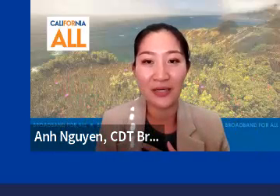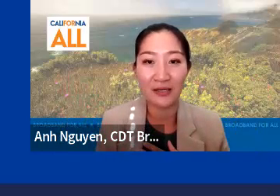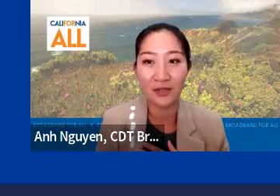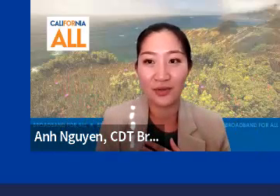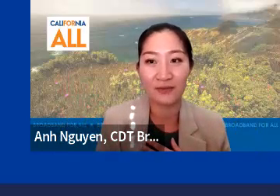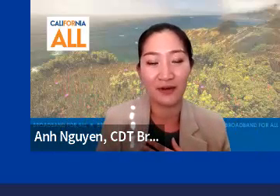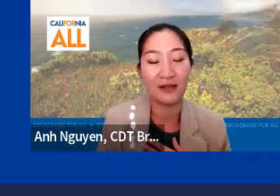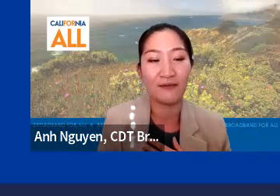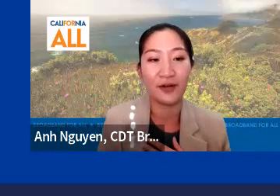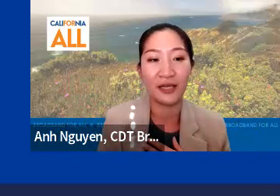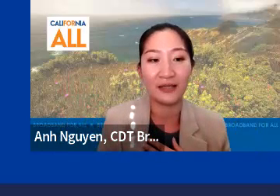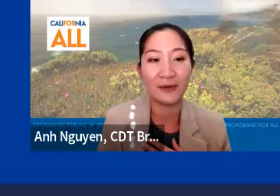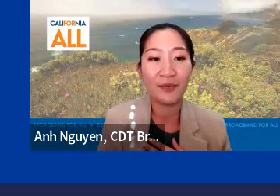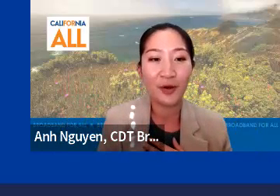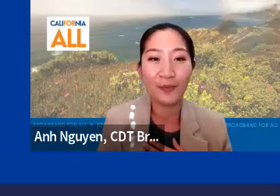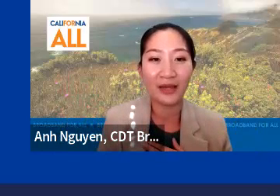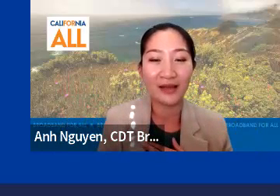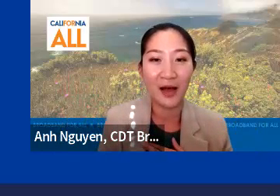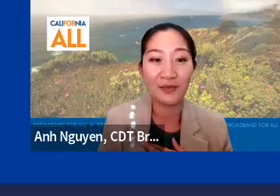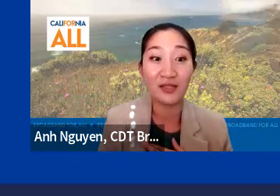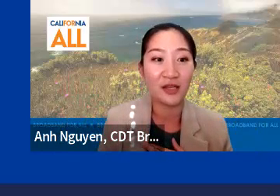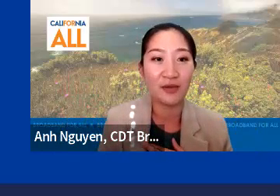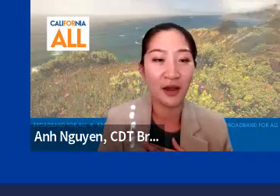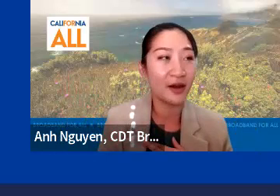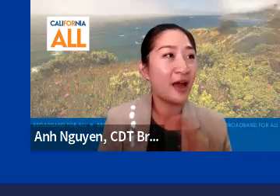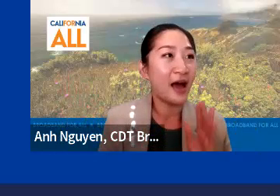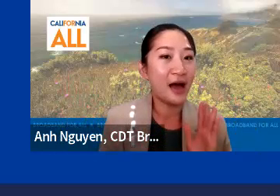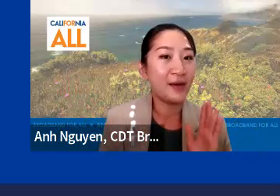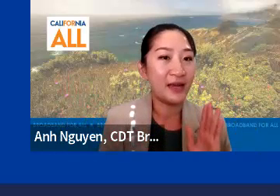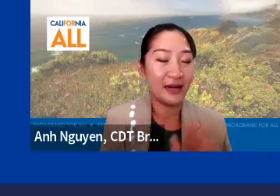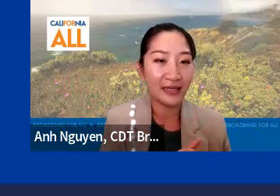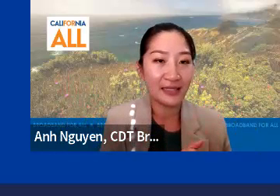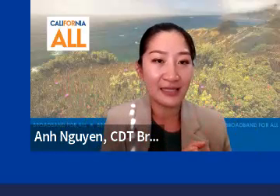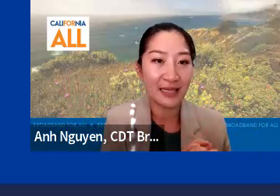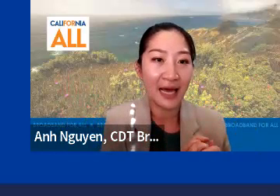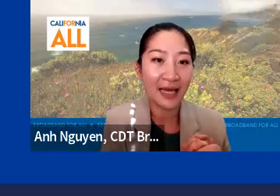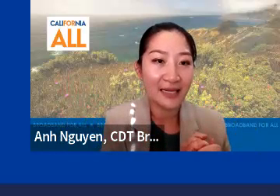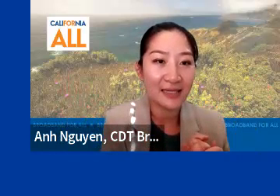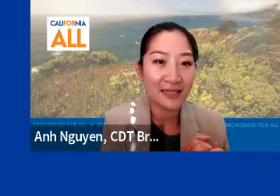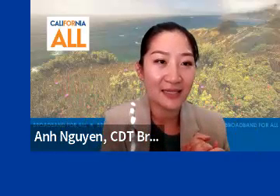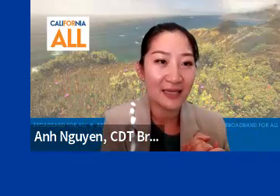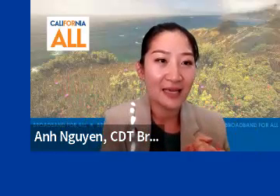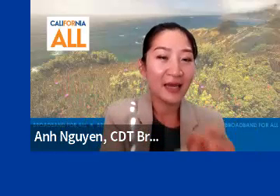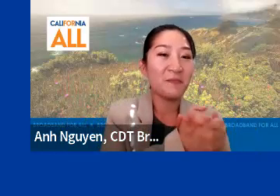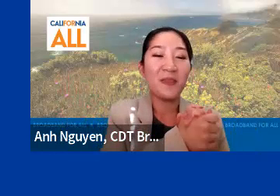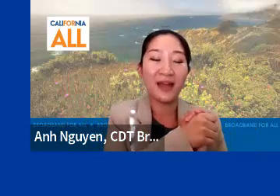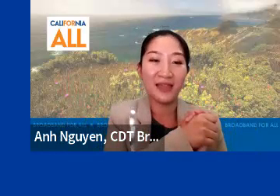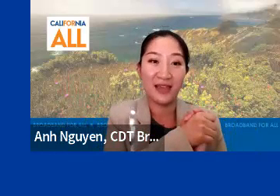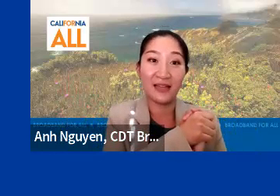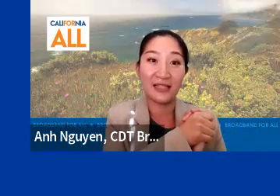it to this for California, and so thing to see you there and next slide and I think that's